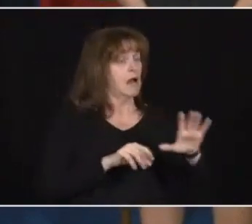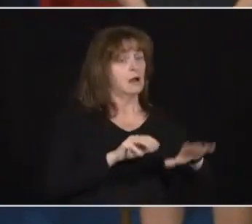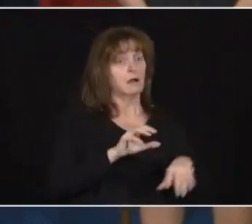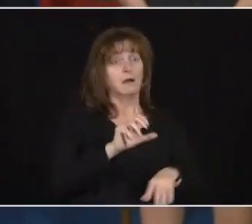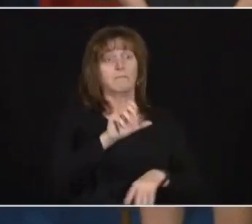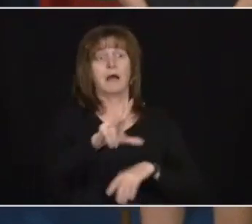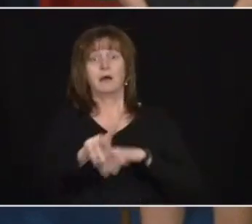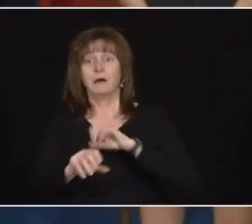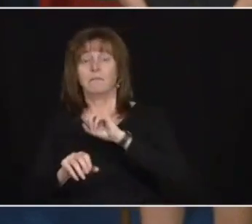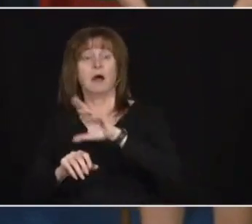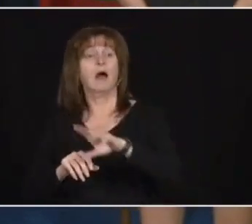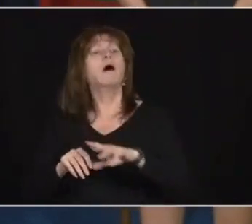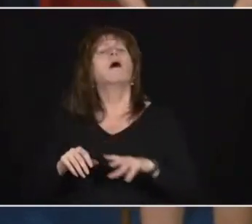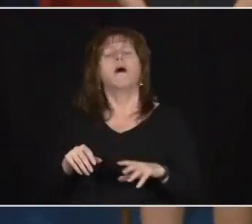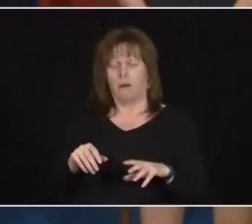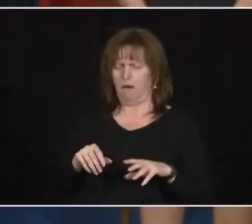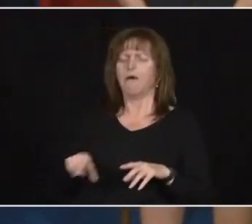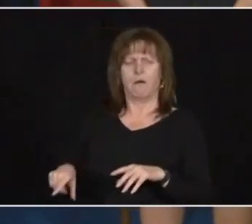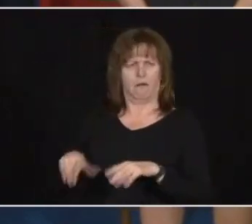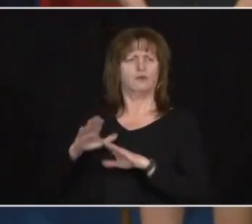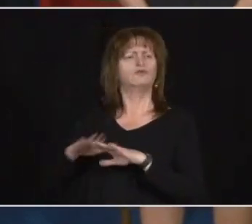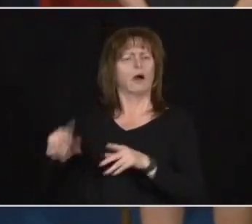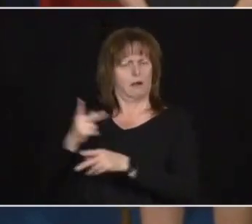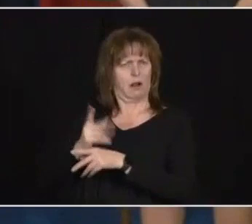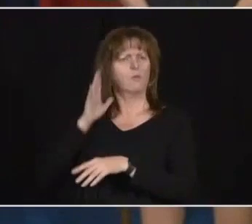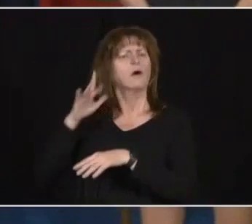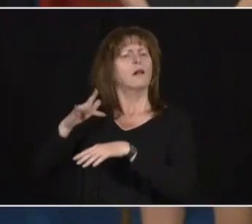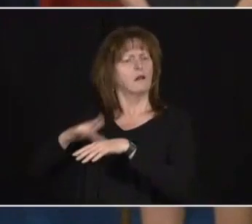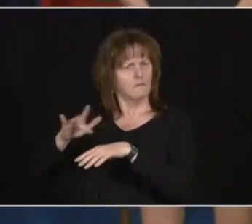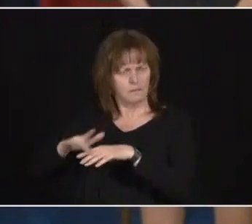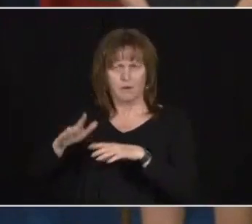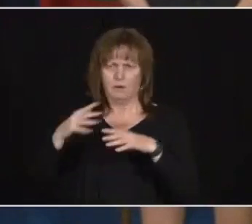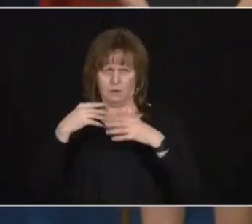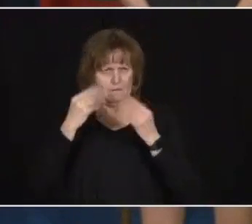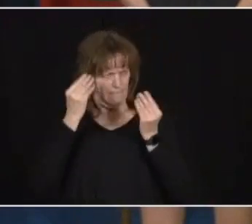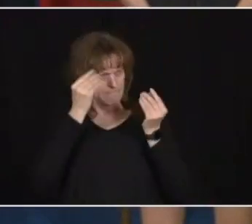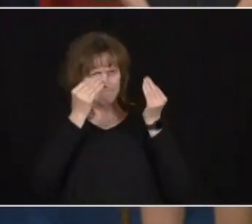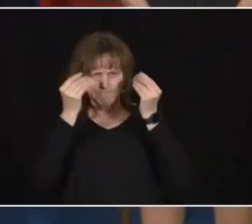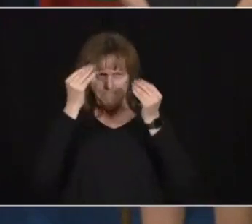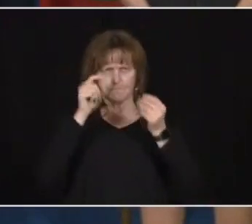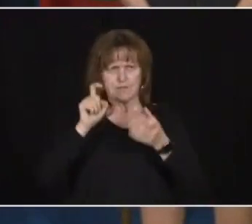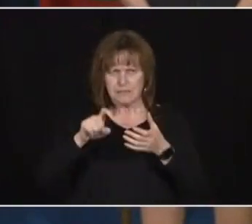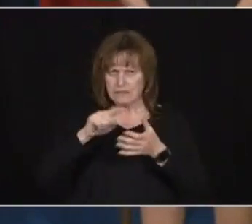Part of the broader recovery plan is very much considering that reality. Our commitment is to ensure